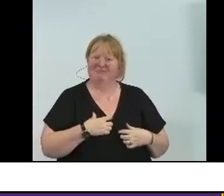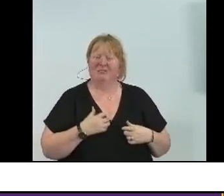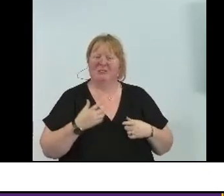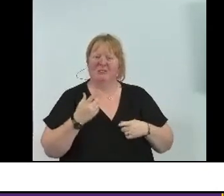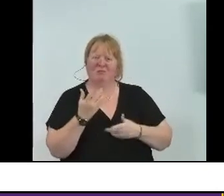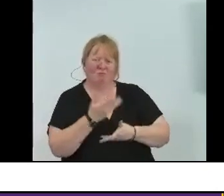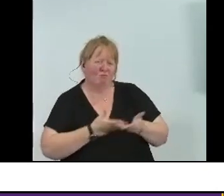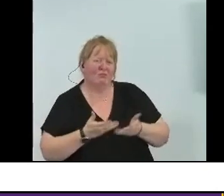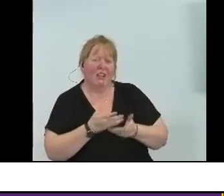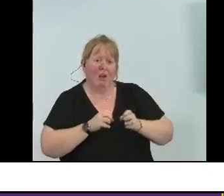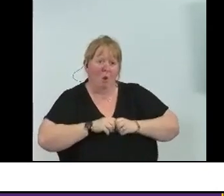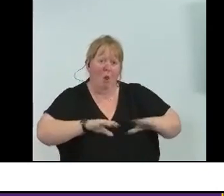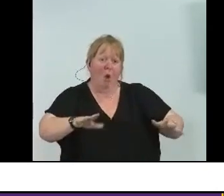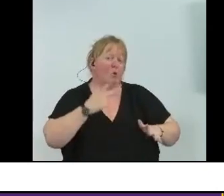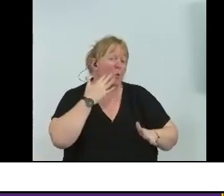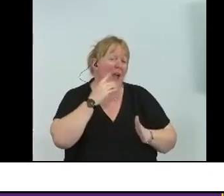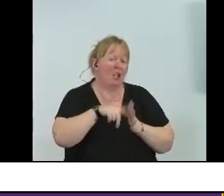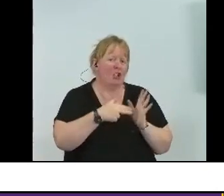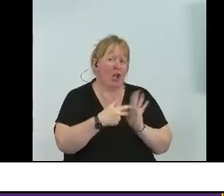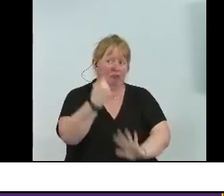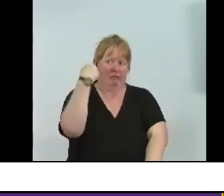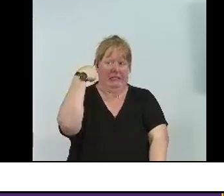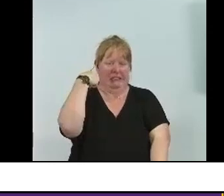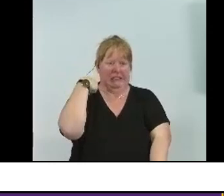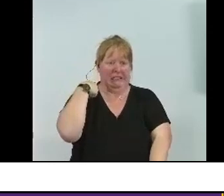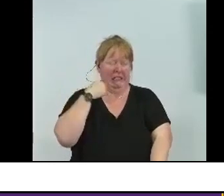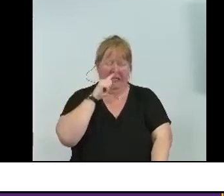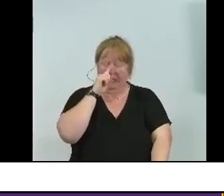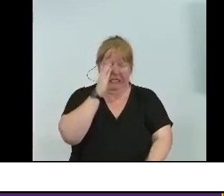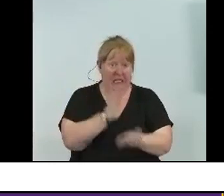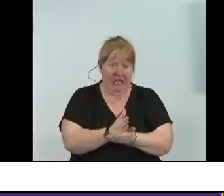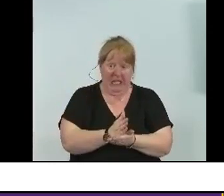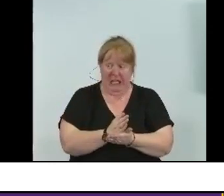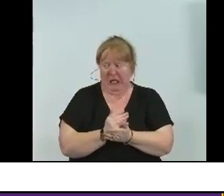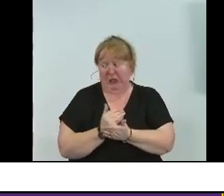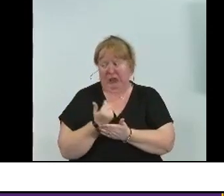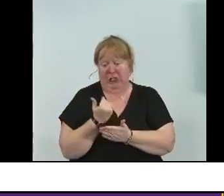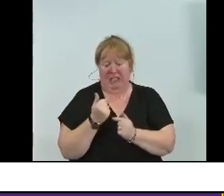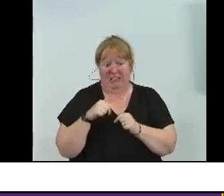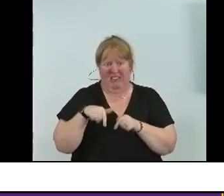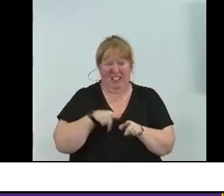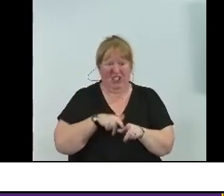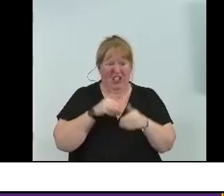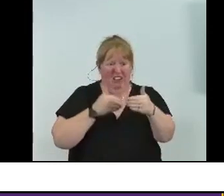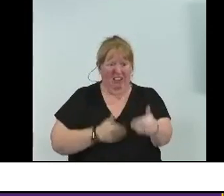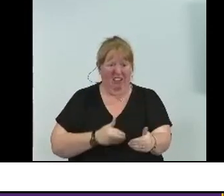I say we launched it in January because I can't actually believe it's just been within this year.